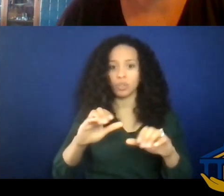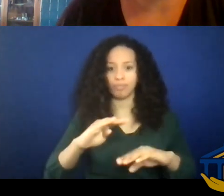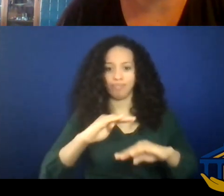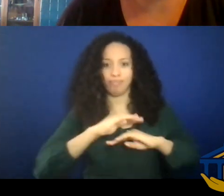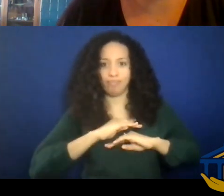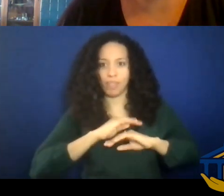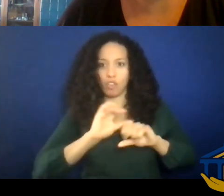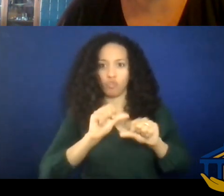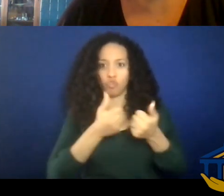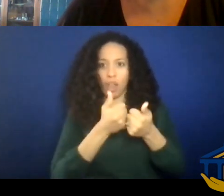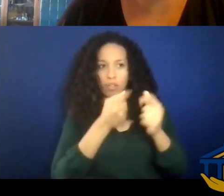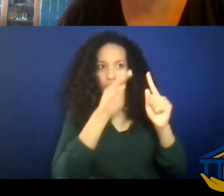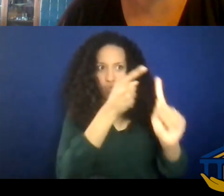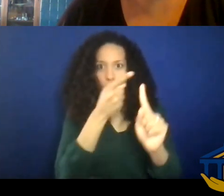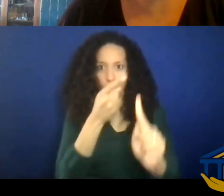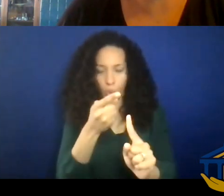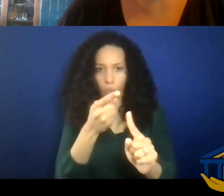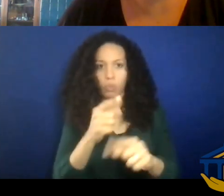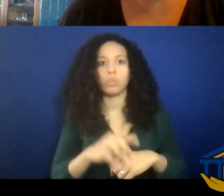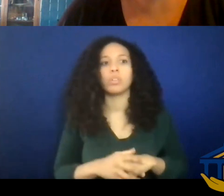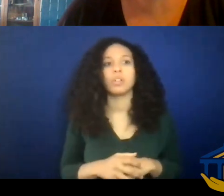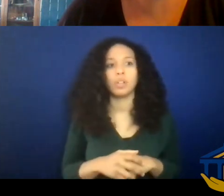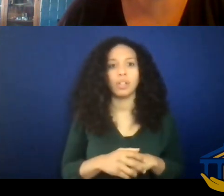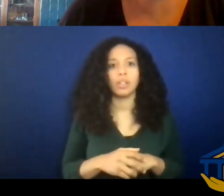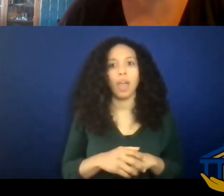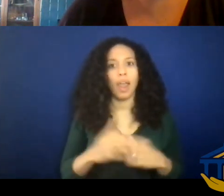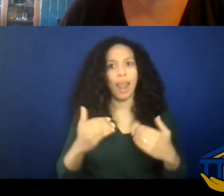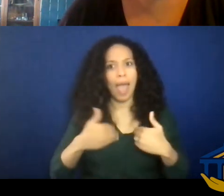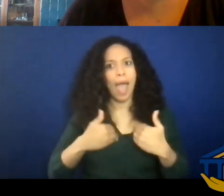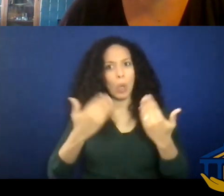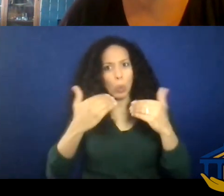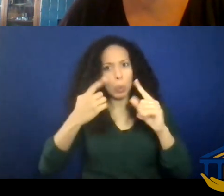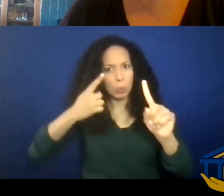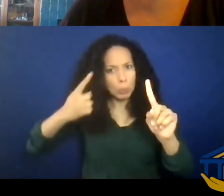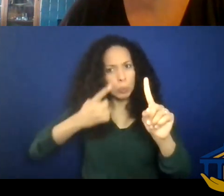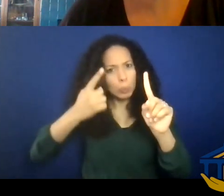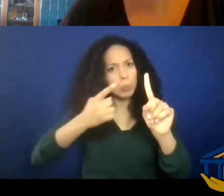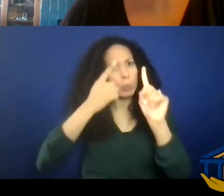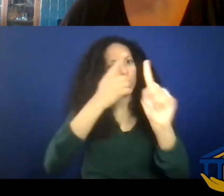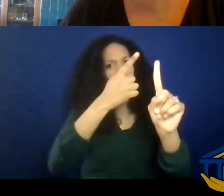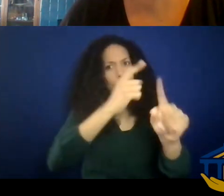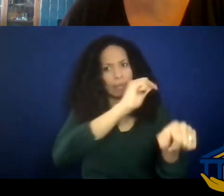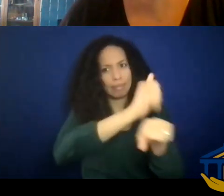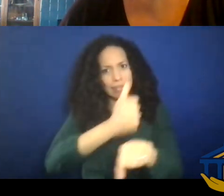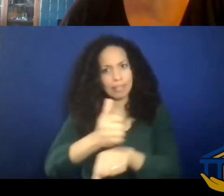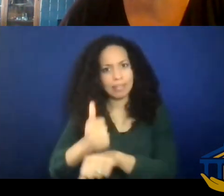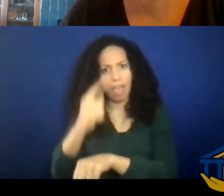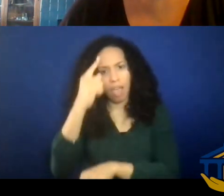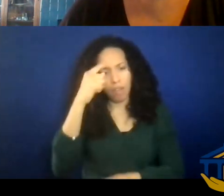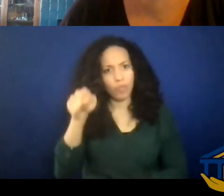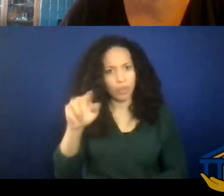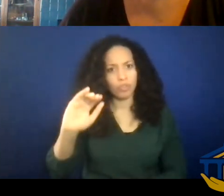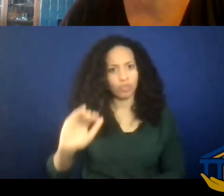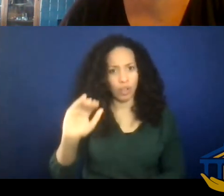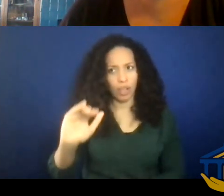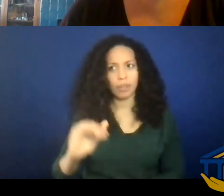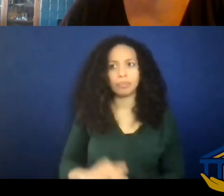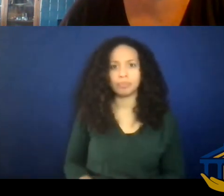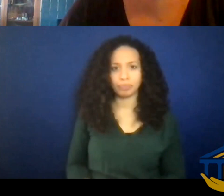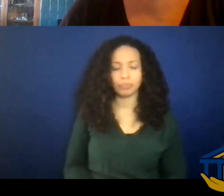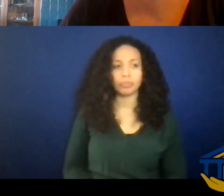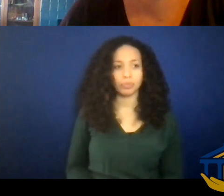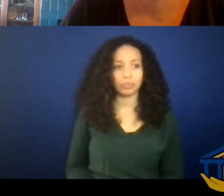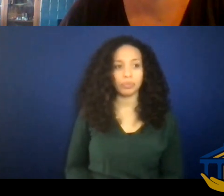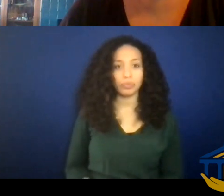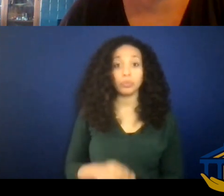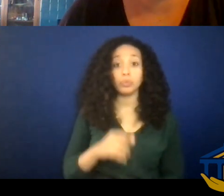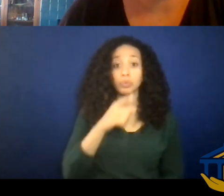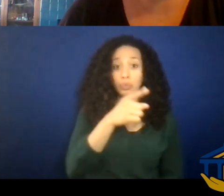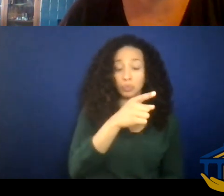um, and to have ambitious goals set for them. So, you will develop this plan with the team which